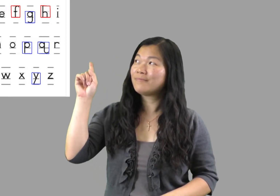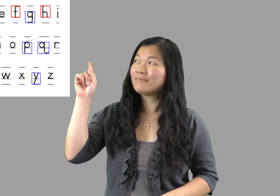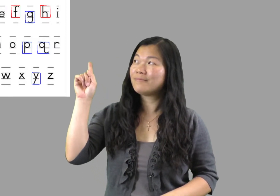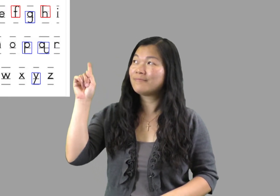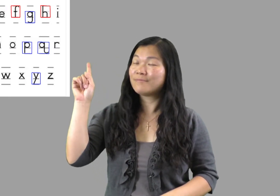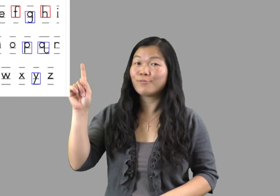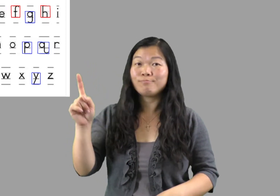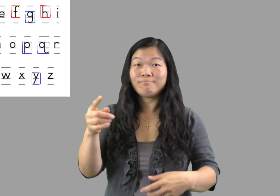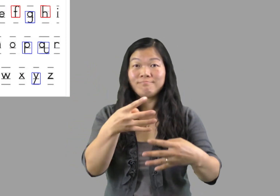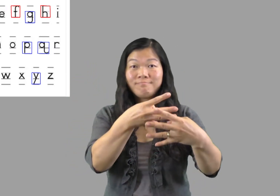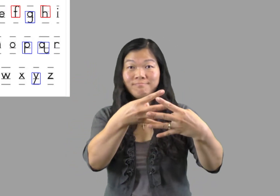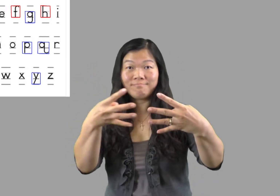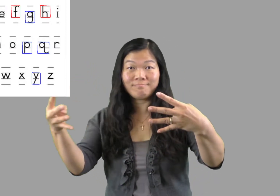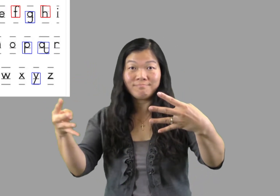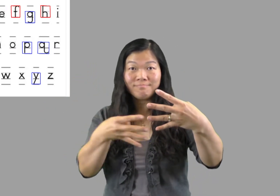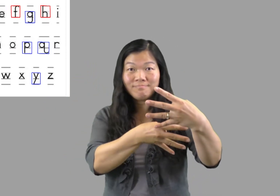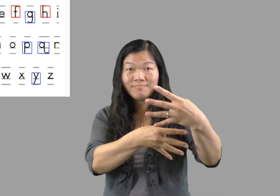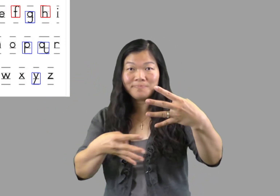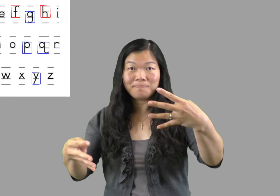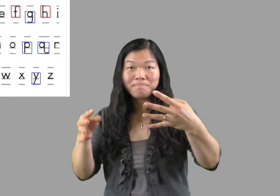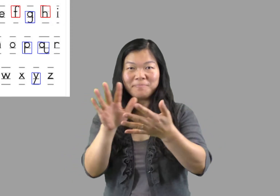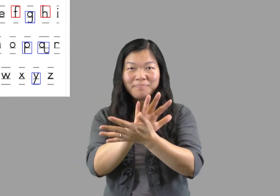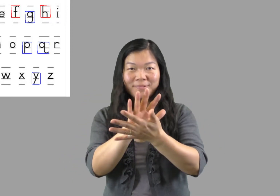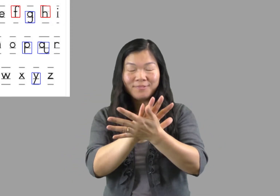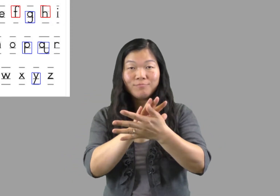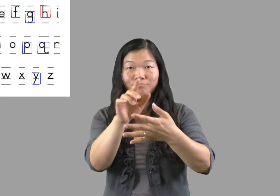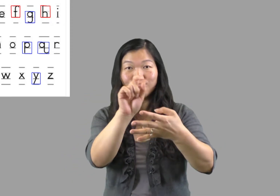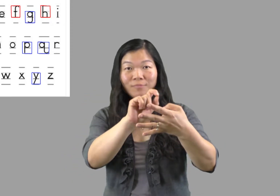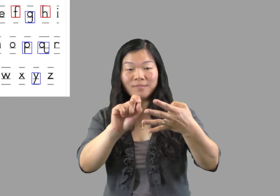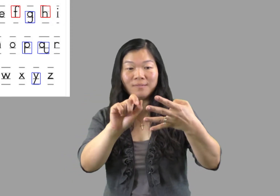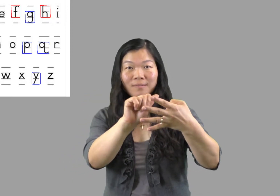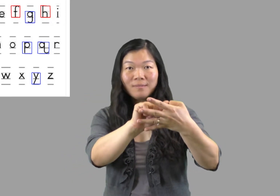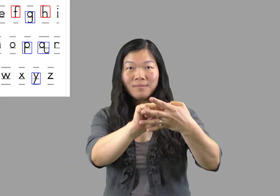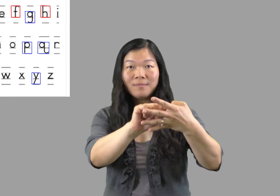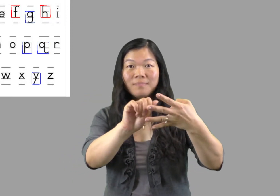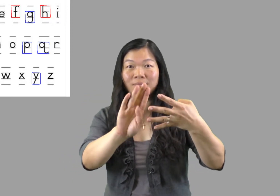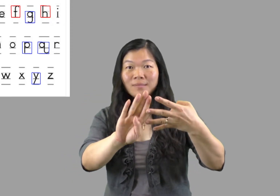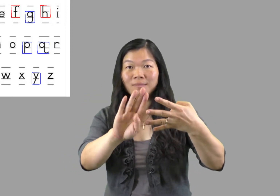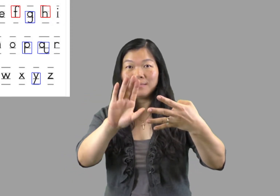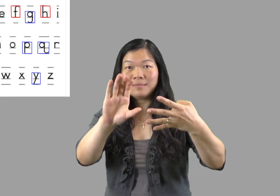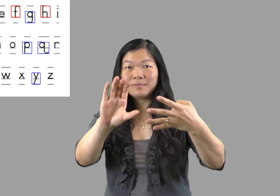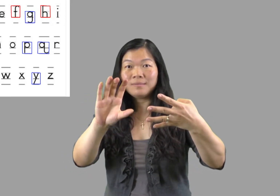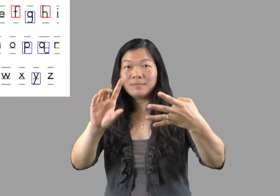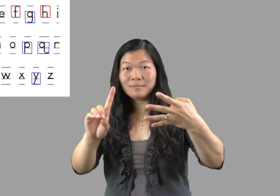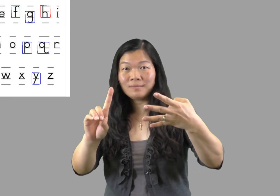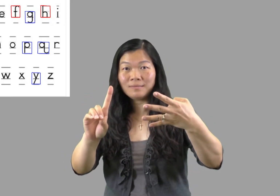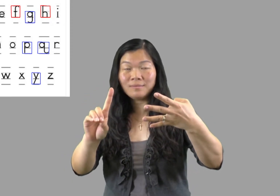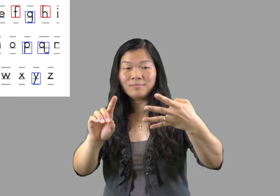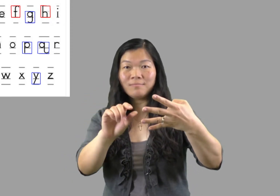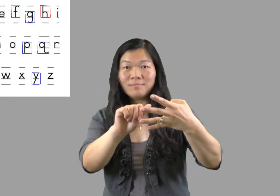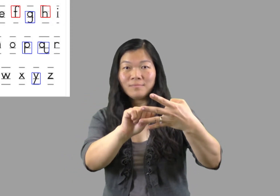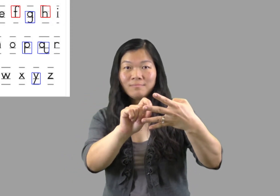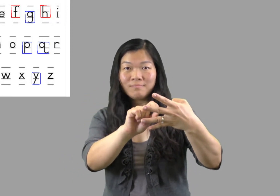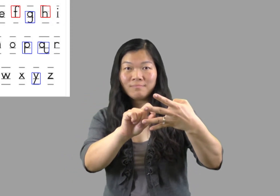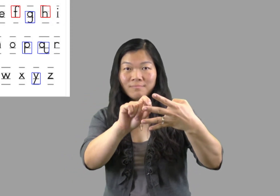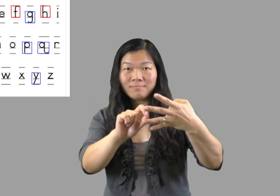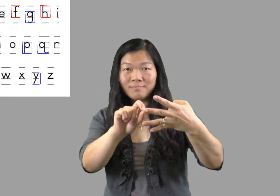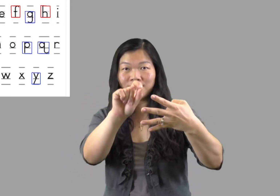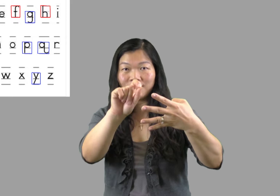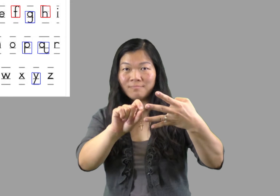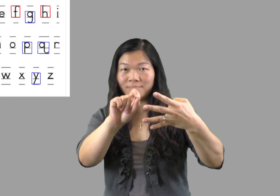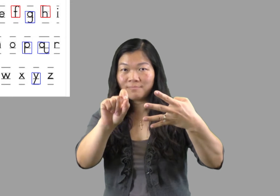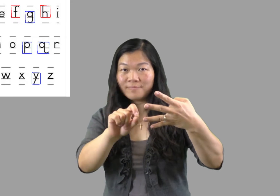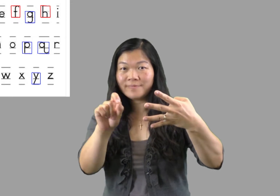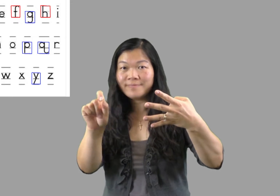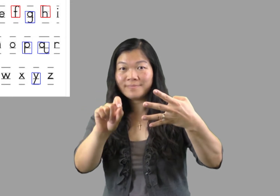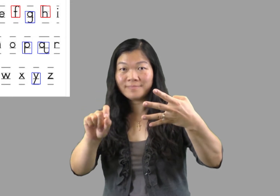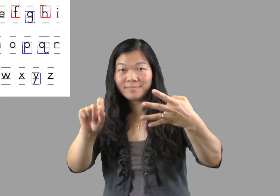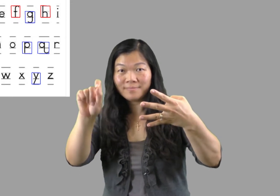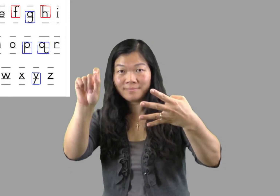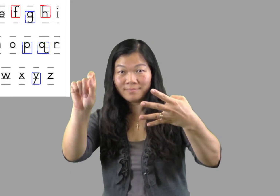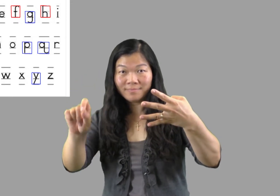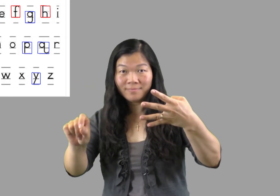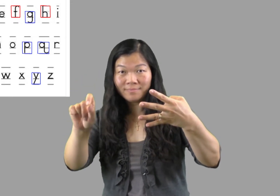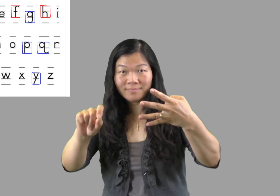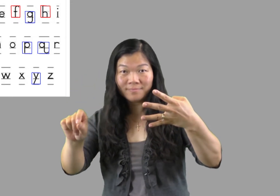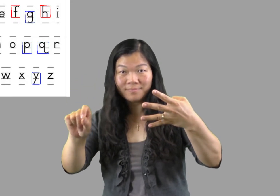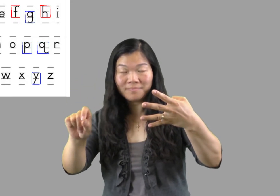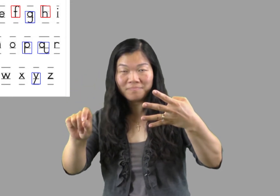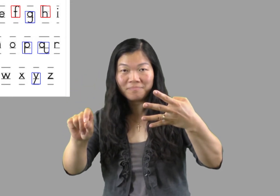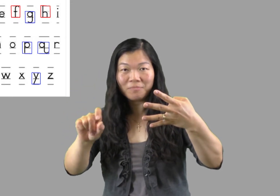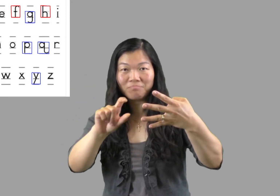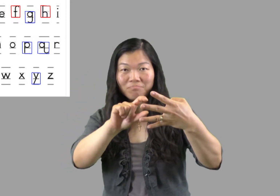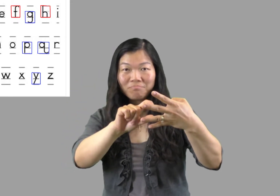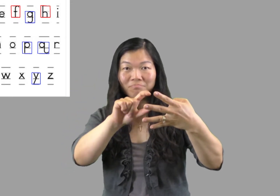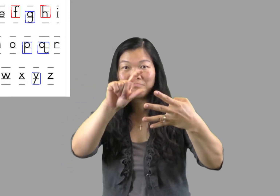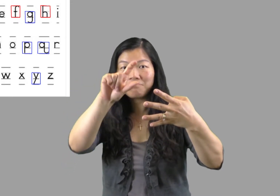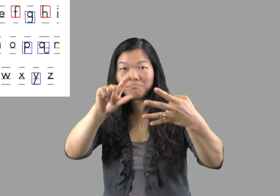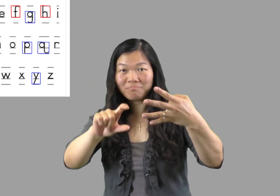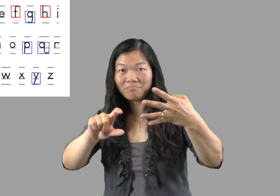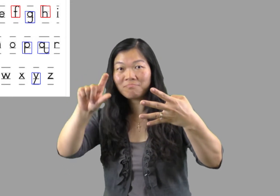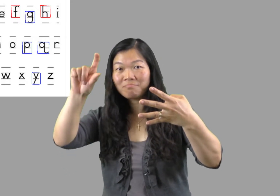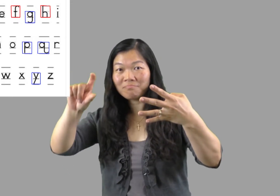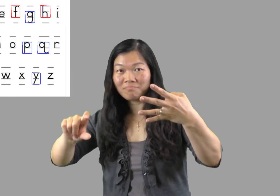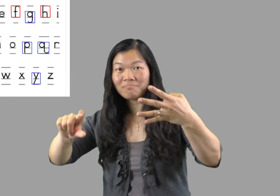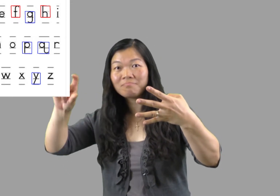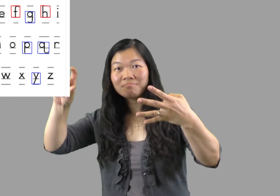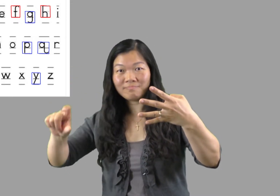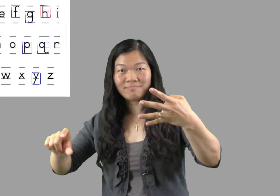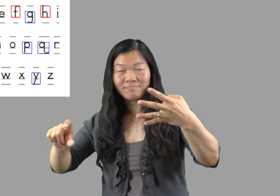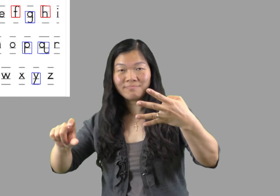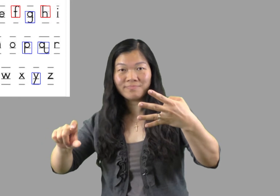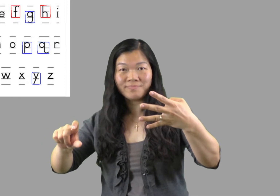Writing the alphabet on a lined piece of paper and noting the shape of each letter